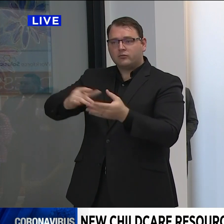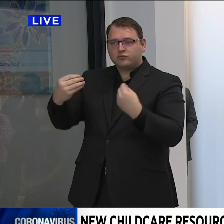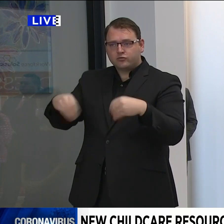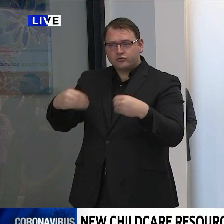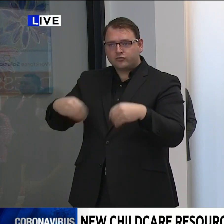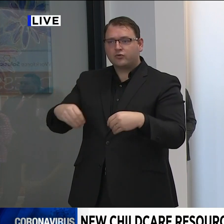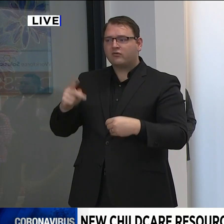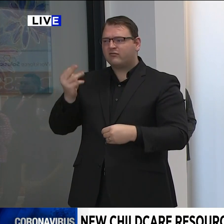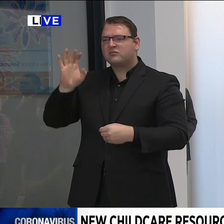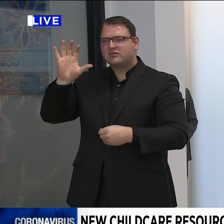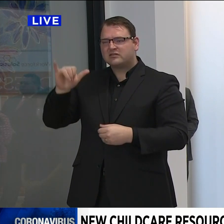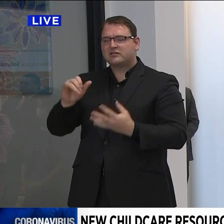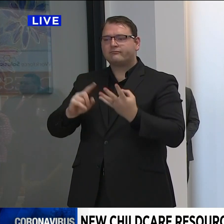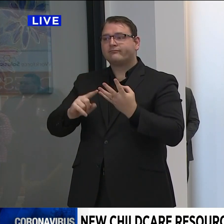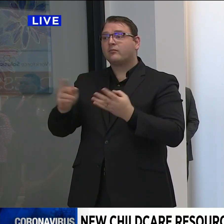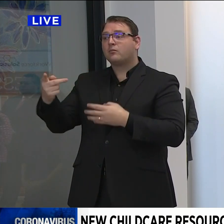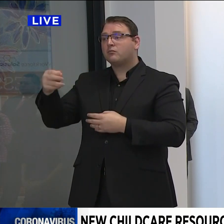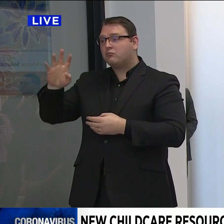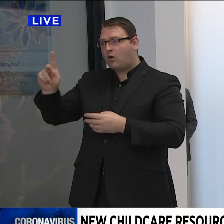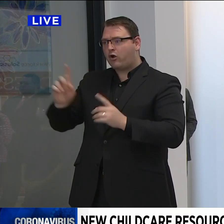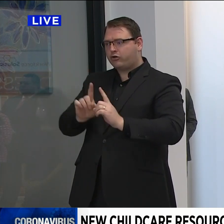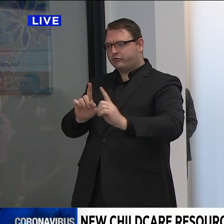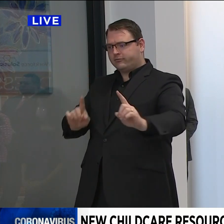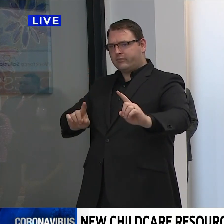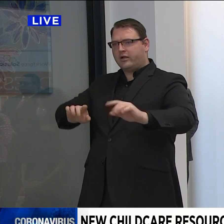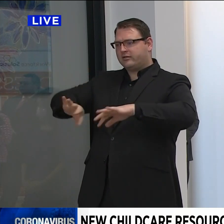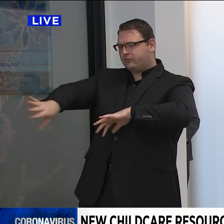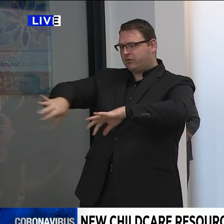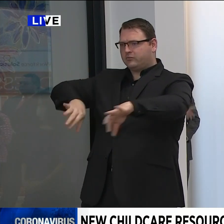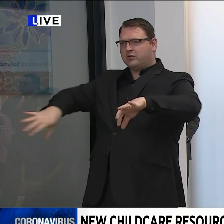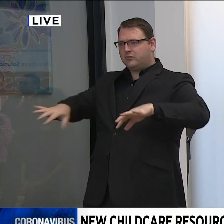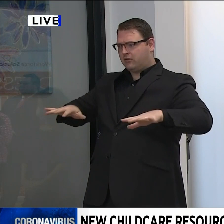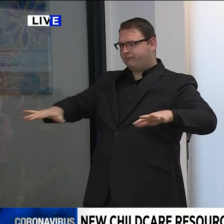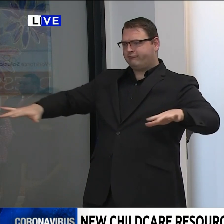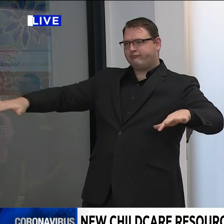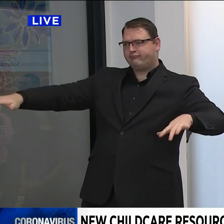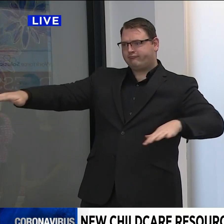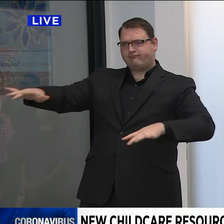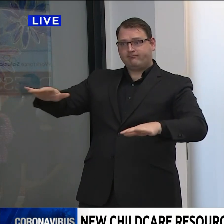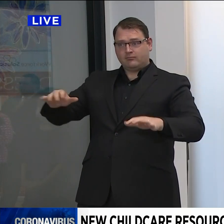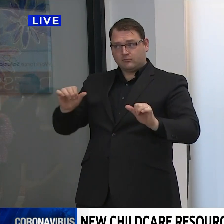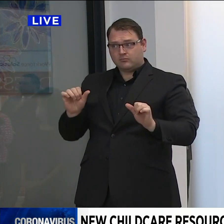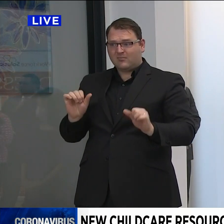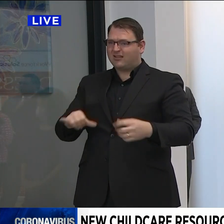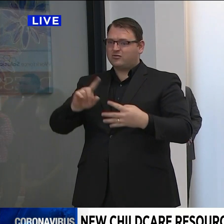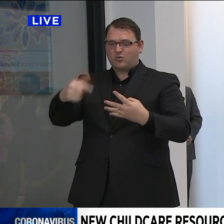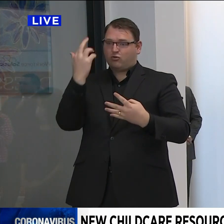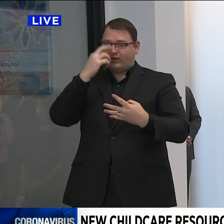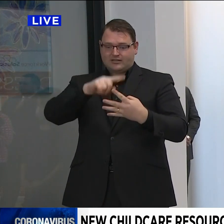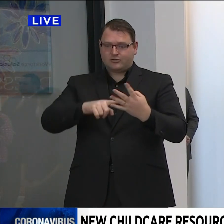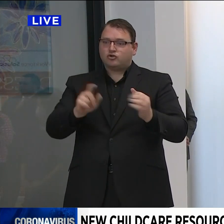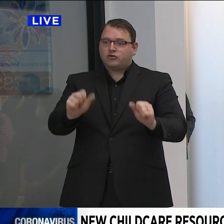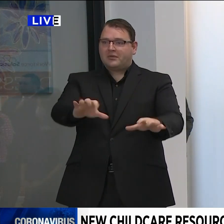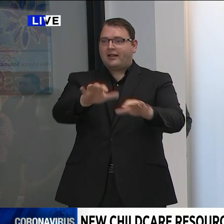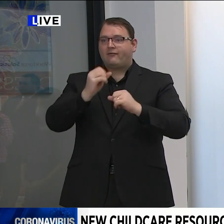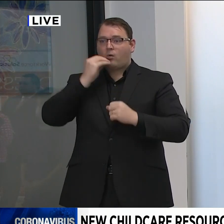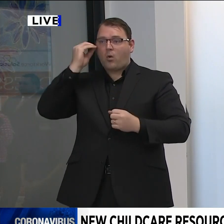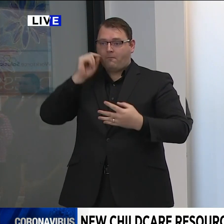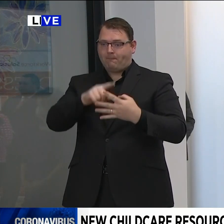that means essential workers that means if you’re out making that means if you’re out making a run to the grocery store a run to the grocery store you’re out making a run to the you’re out making a run to the pharmacy Eugen to the park to